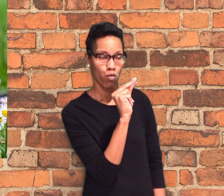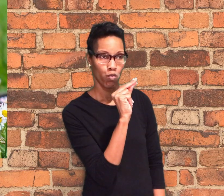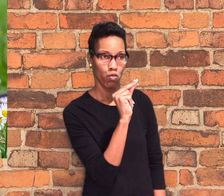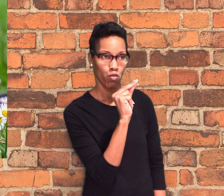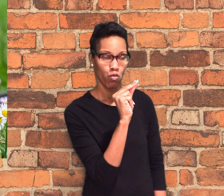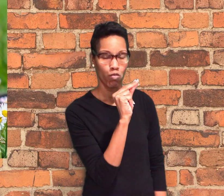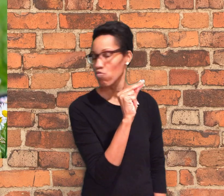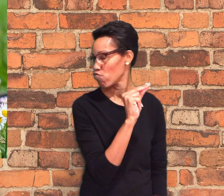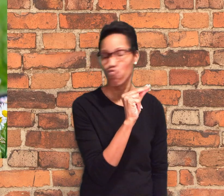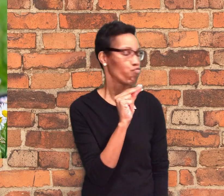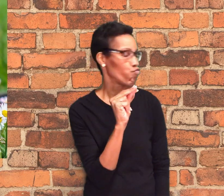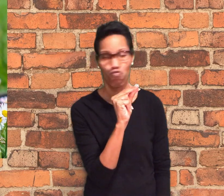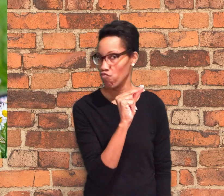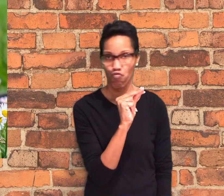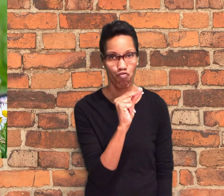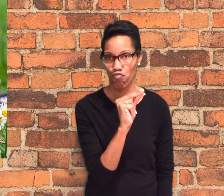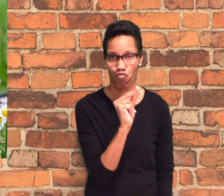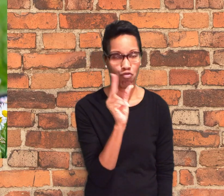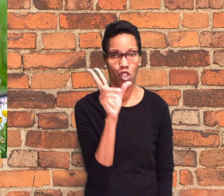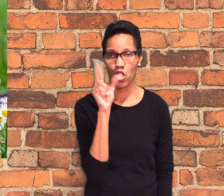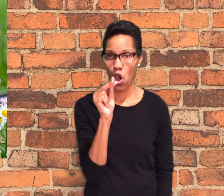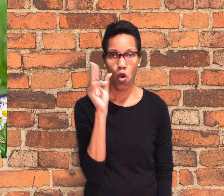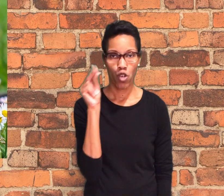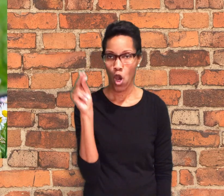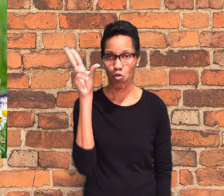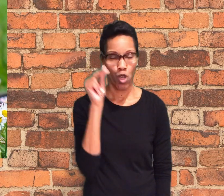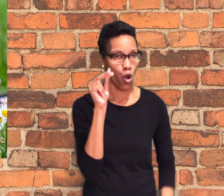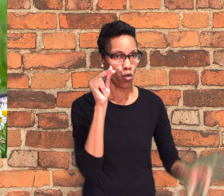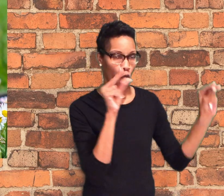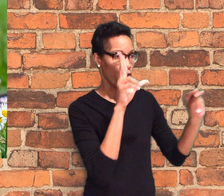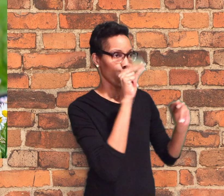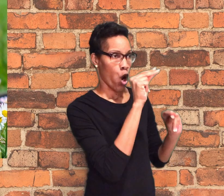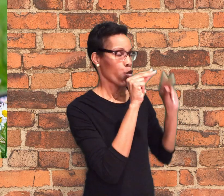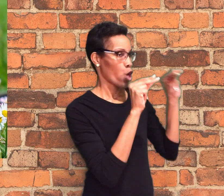flowers nope nope no no no no no